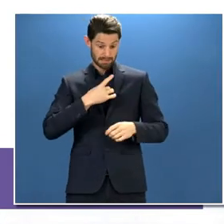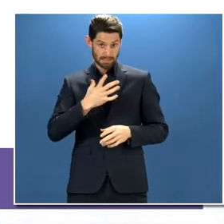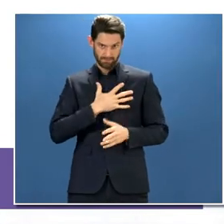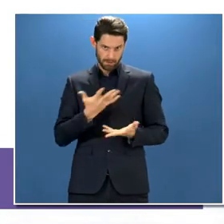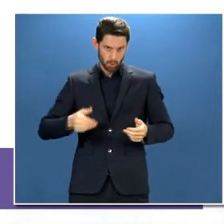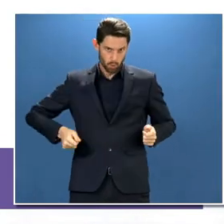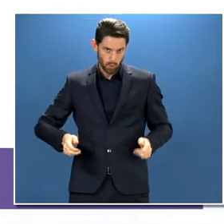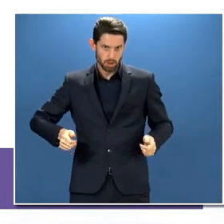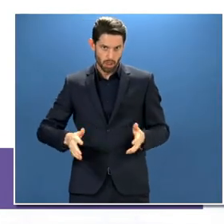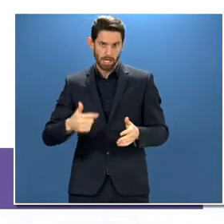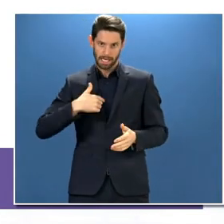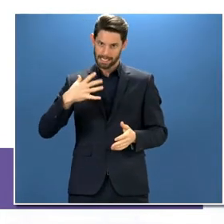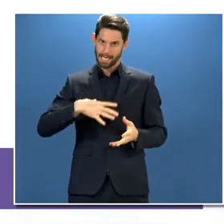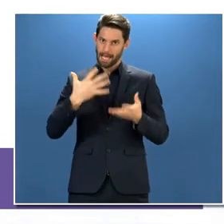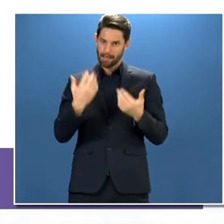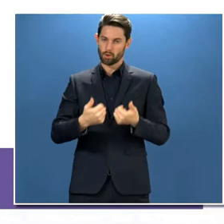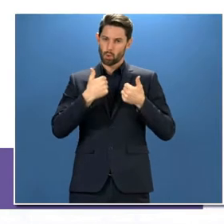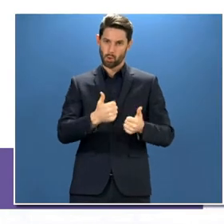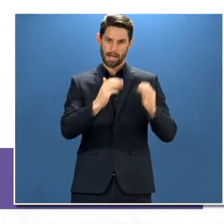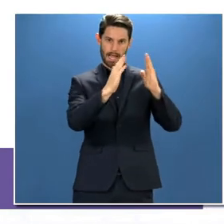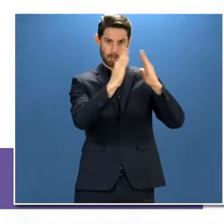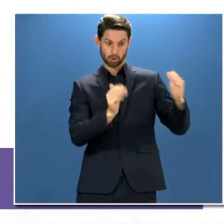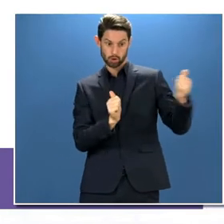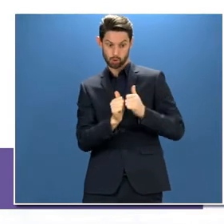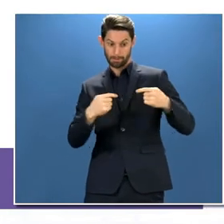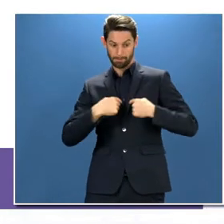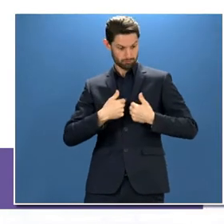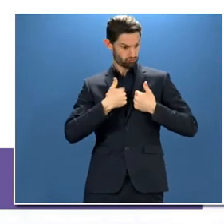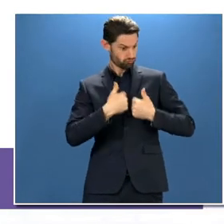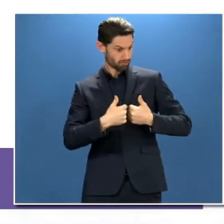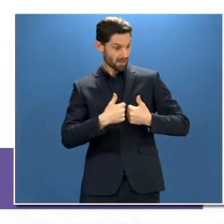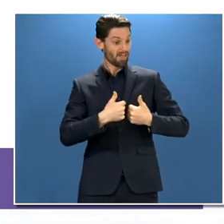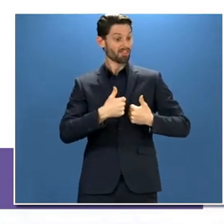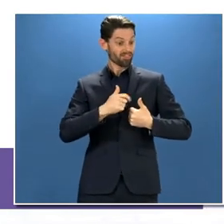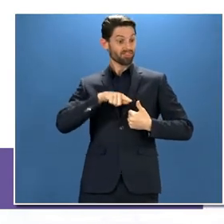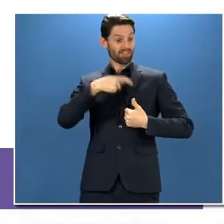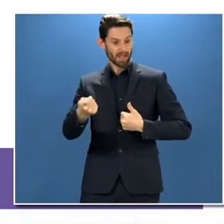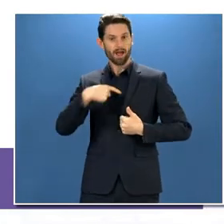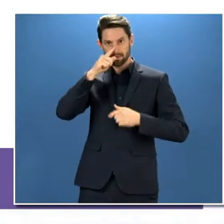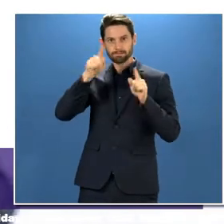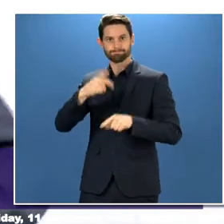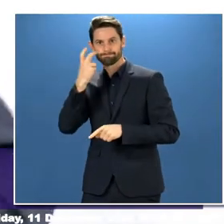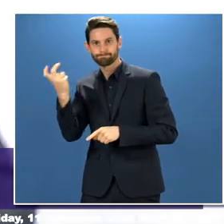is to have that built environment that is fit for purpose. Commissioners, you have a copy of the article, it is called "No